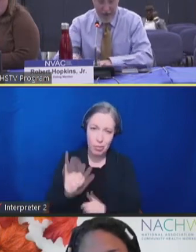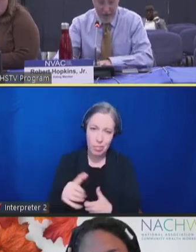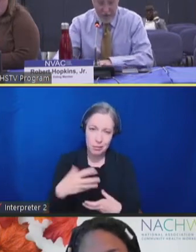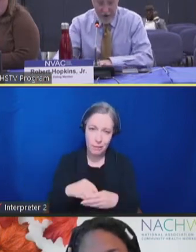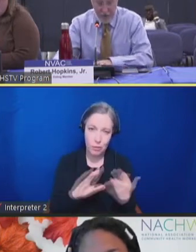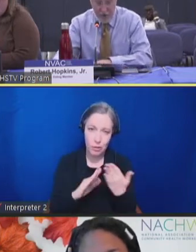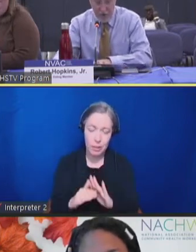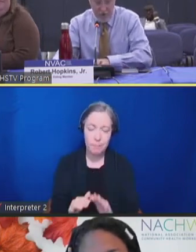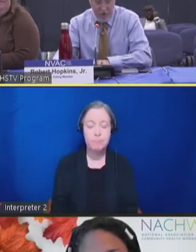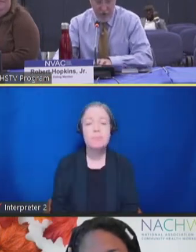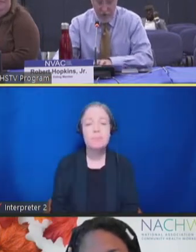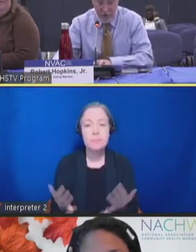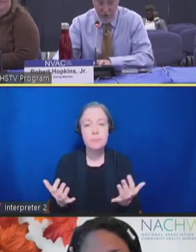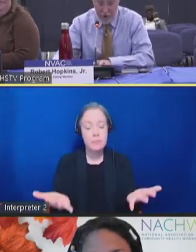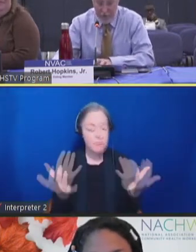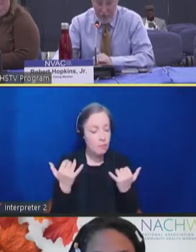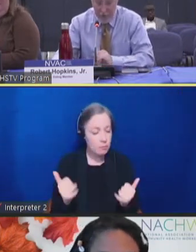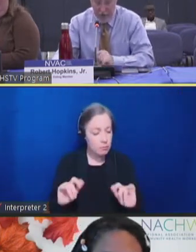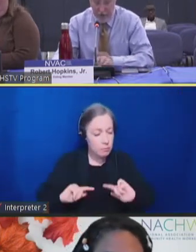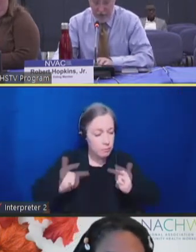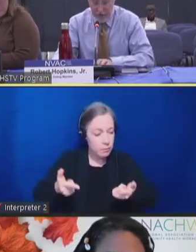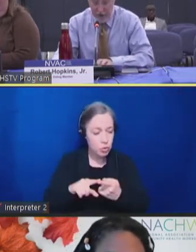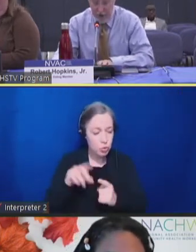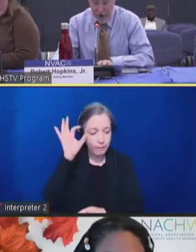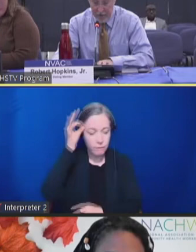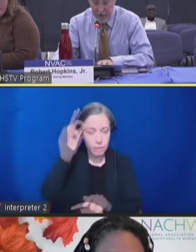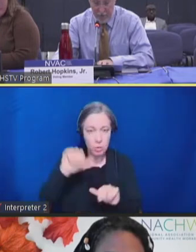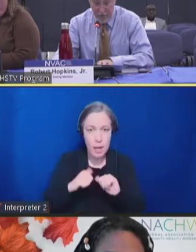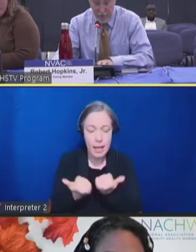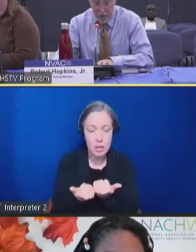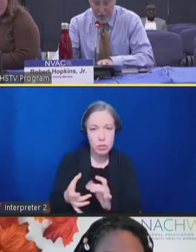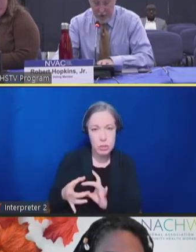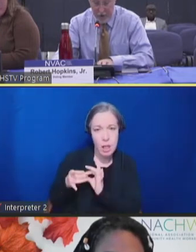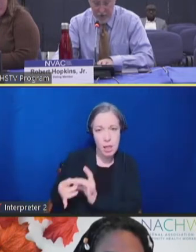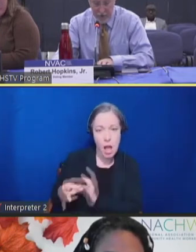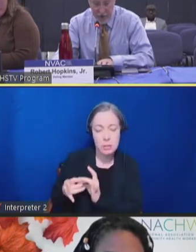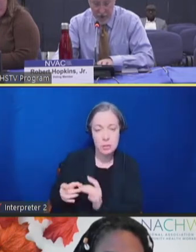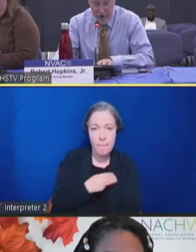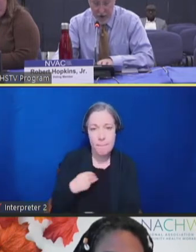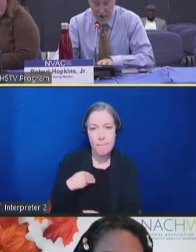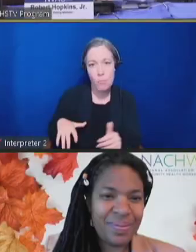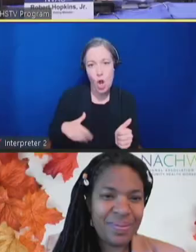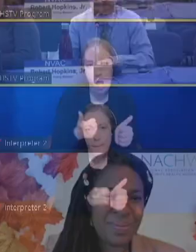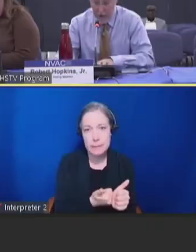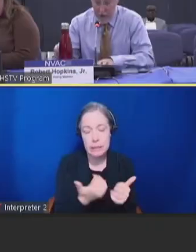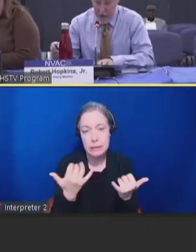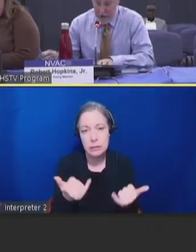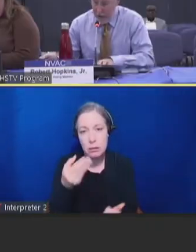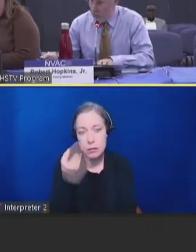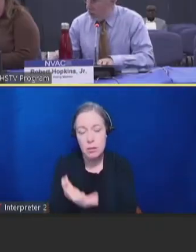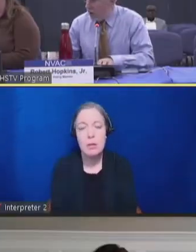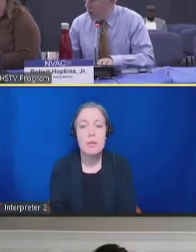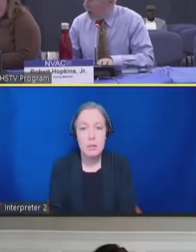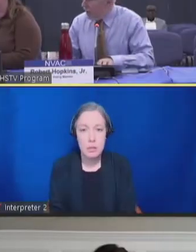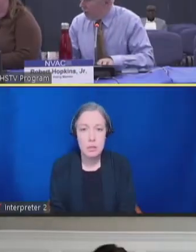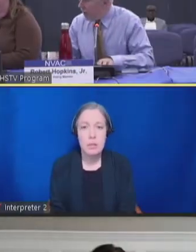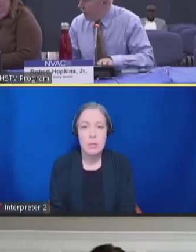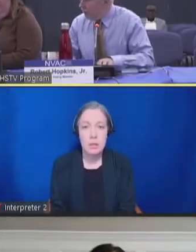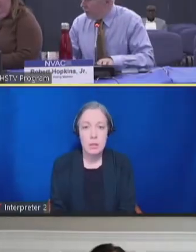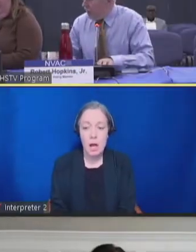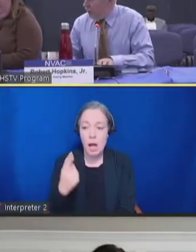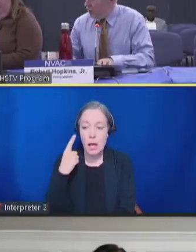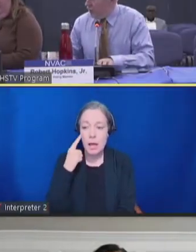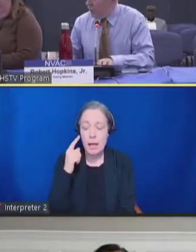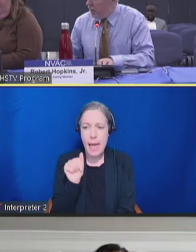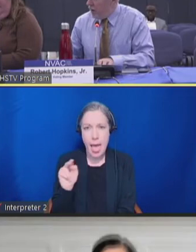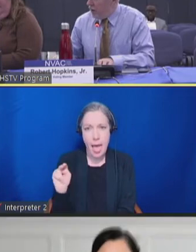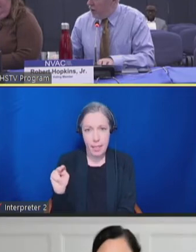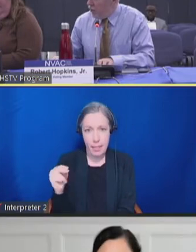Let's now turn to our federal agency and liaison member updates. Ann, I think has had some written